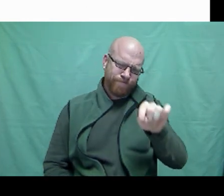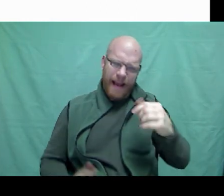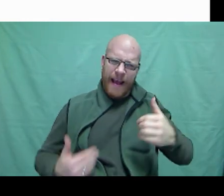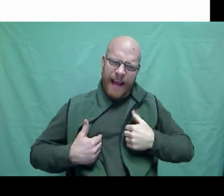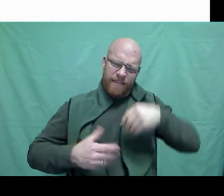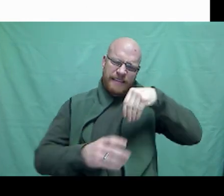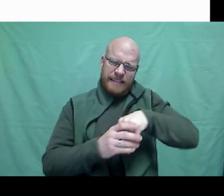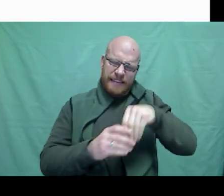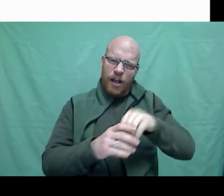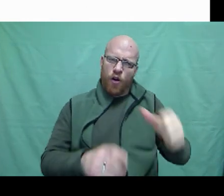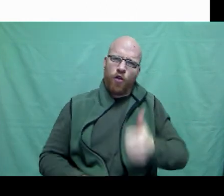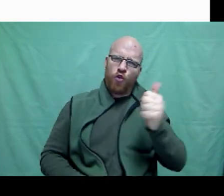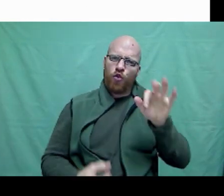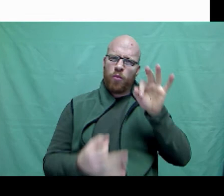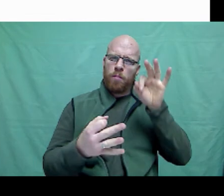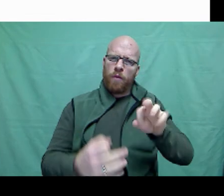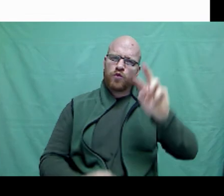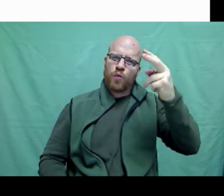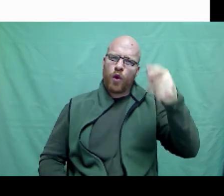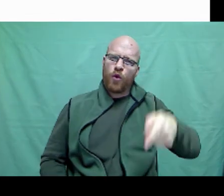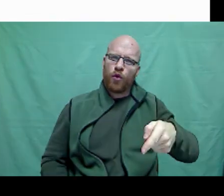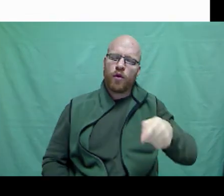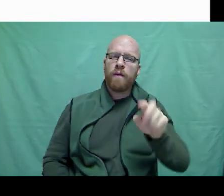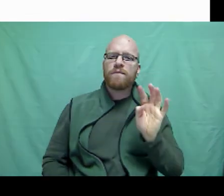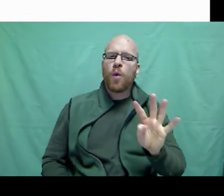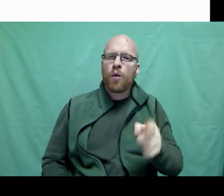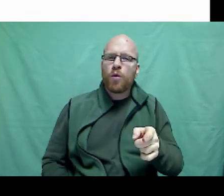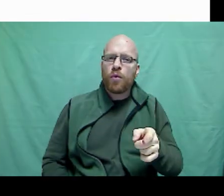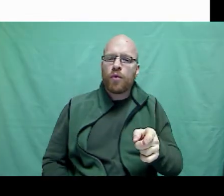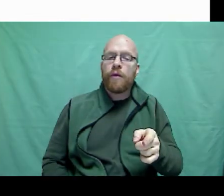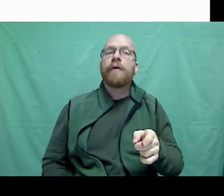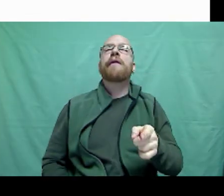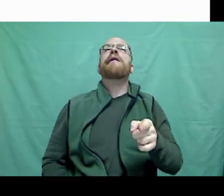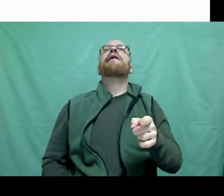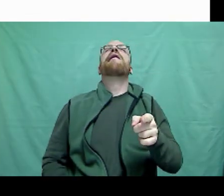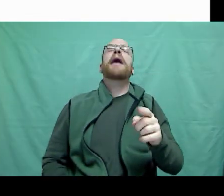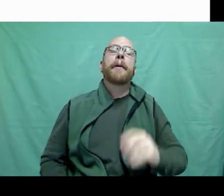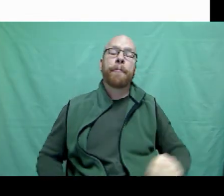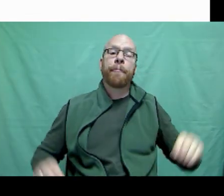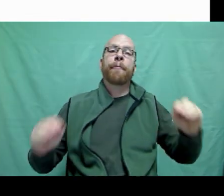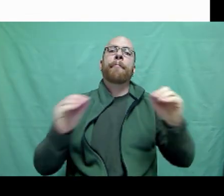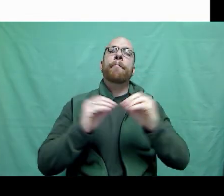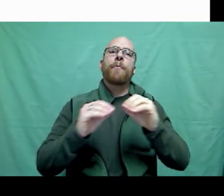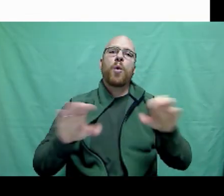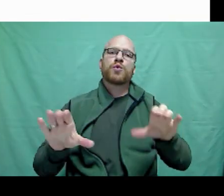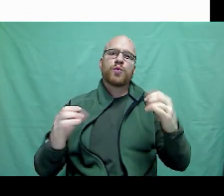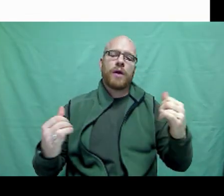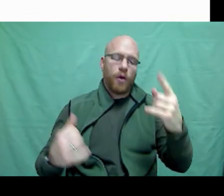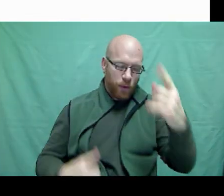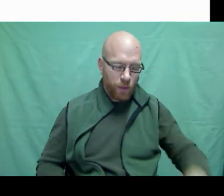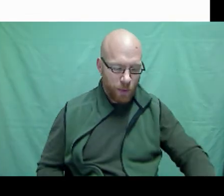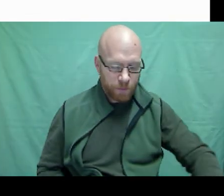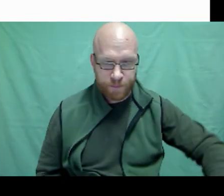but 8 has other perfect squares remaining inside it; 4 would work so we've got more work to do.